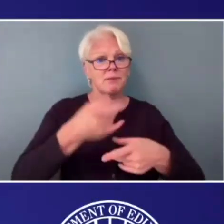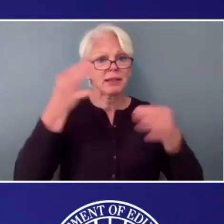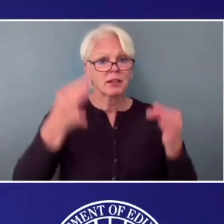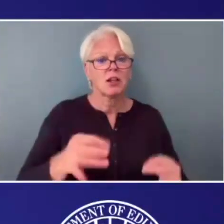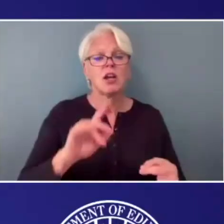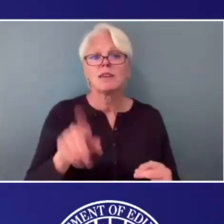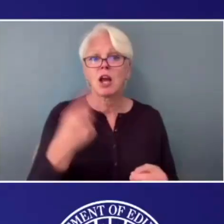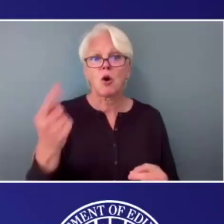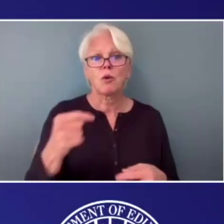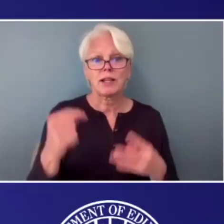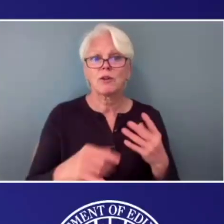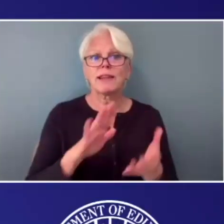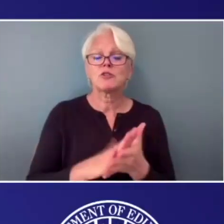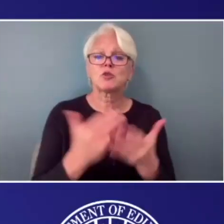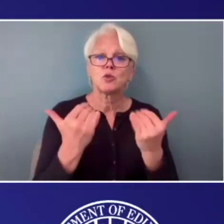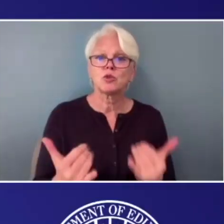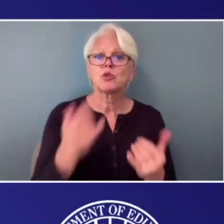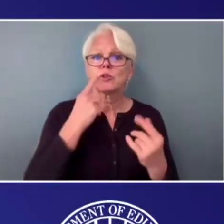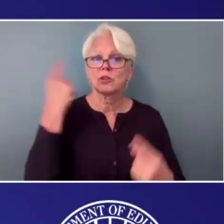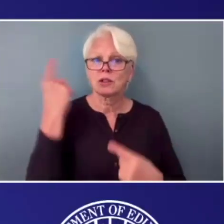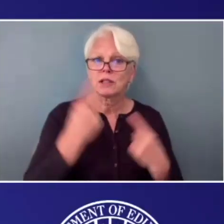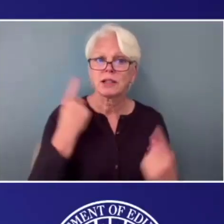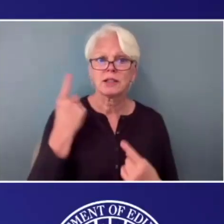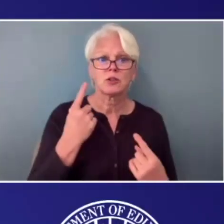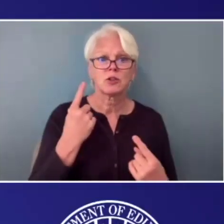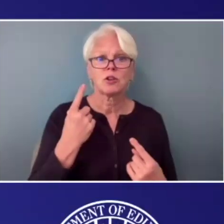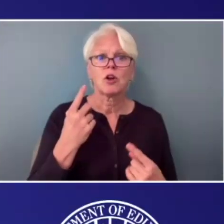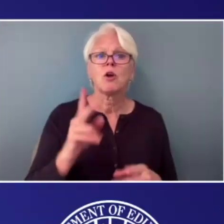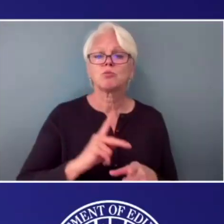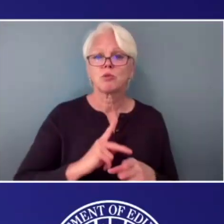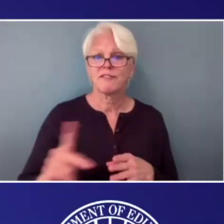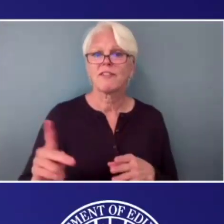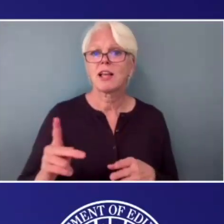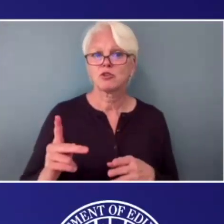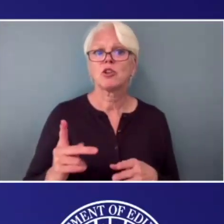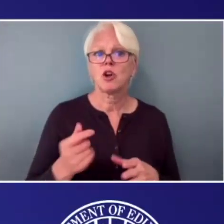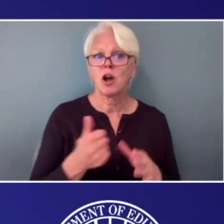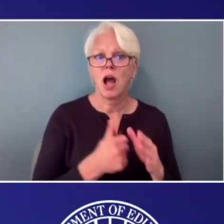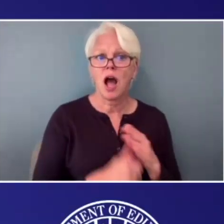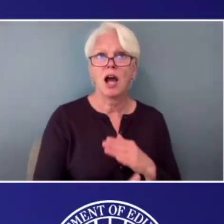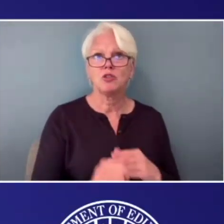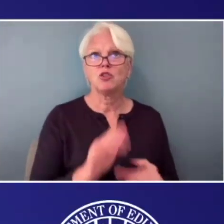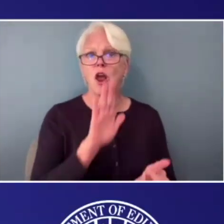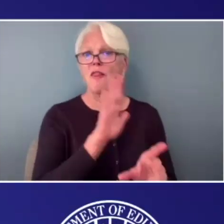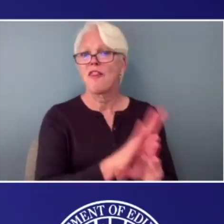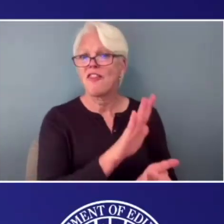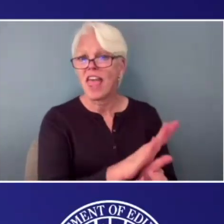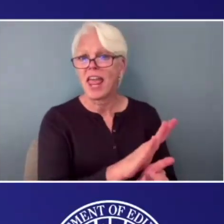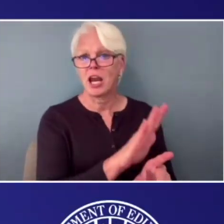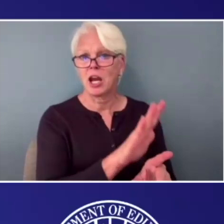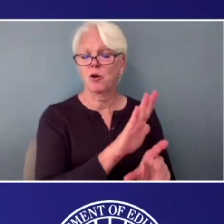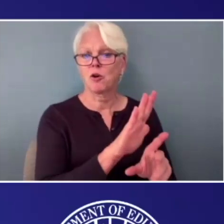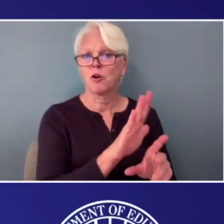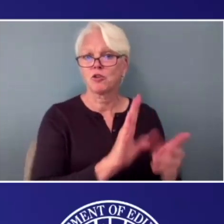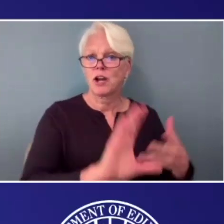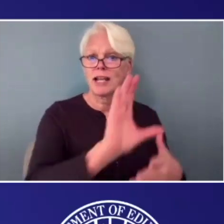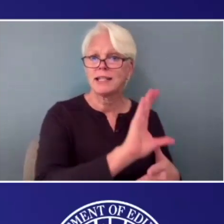that schools currently consider, consider professional under their own criteria, under their own definition,